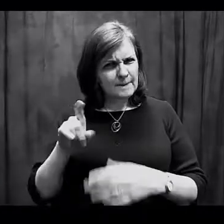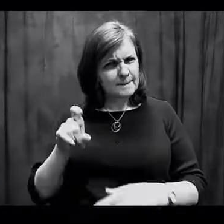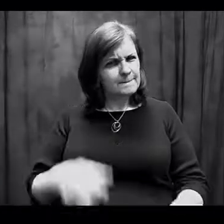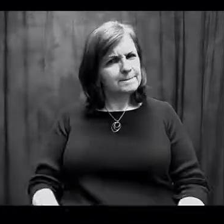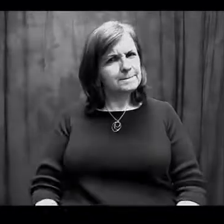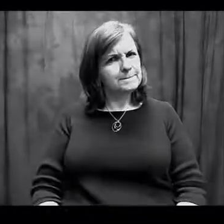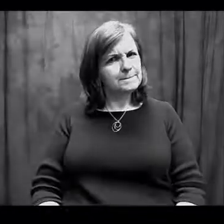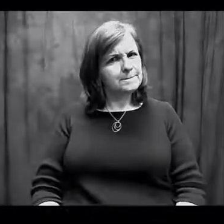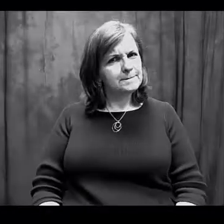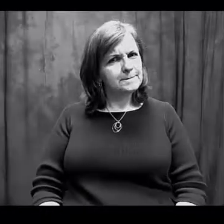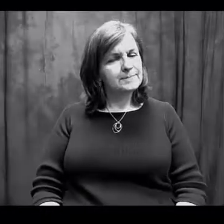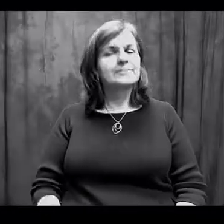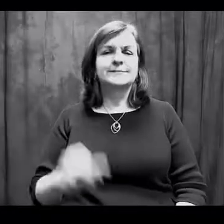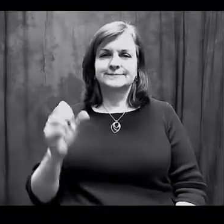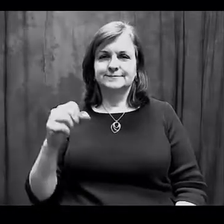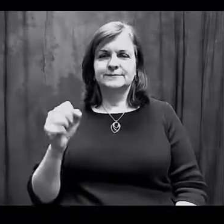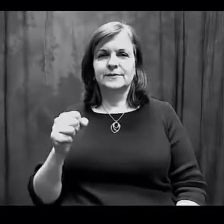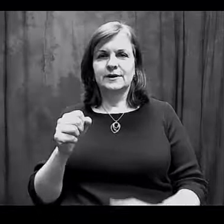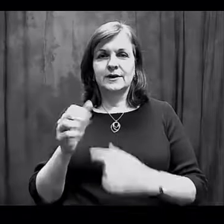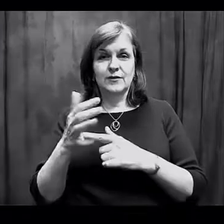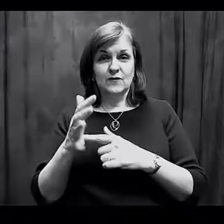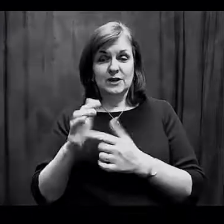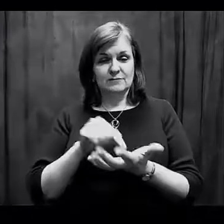how do I know that??